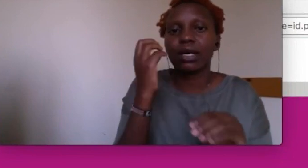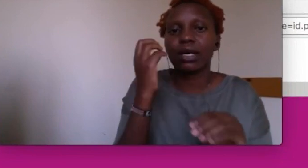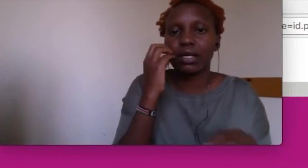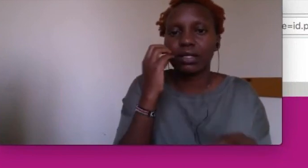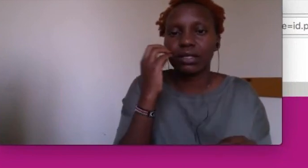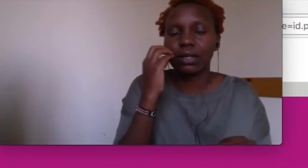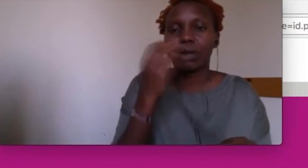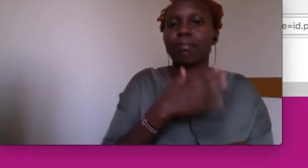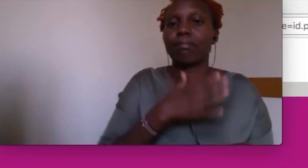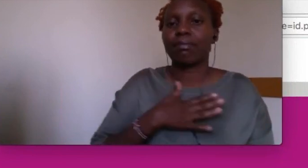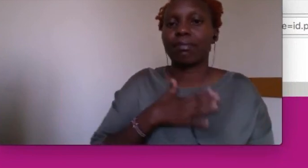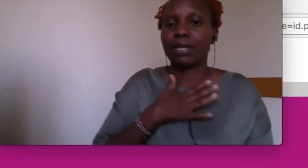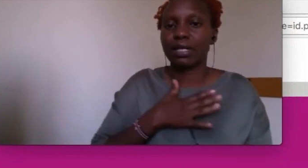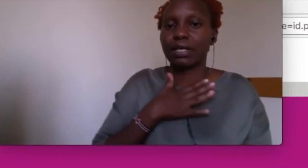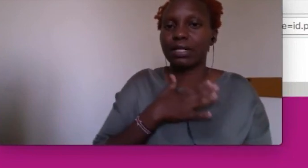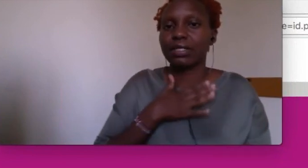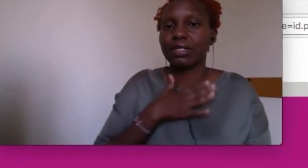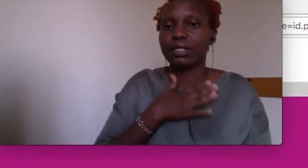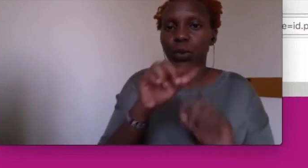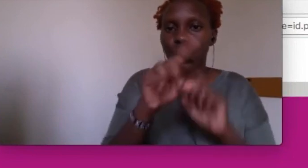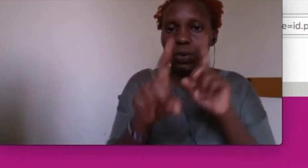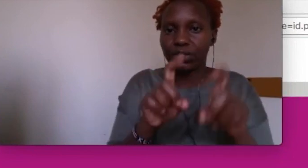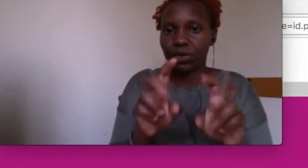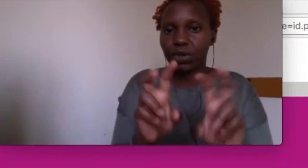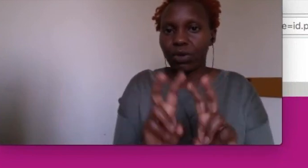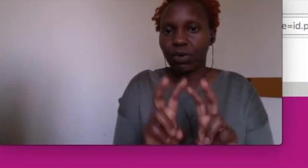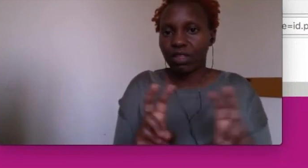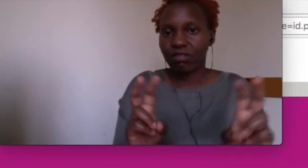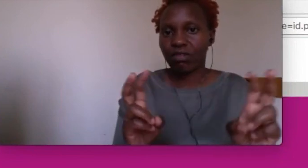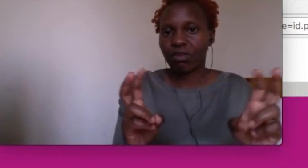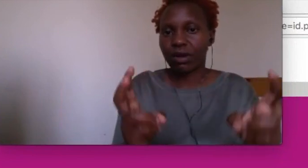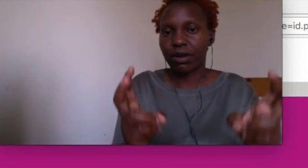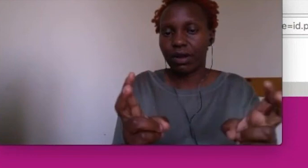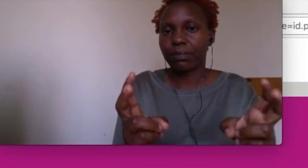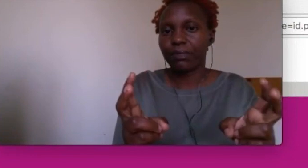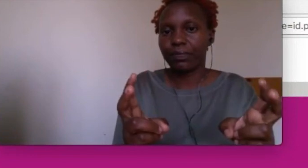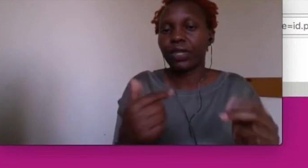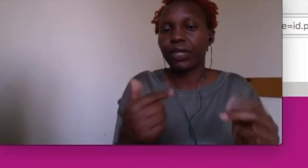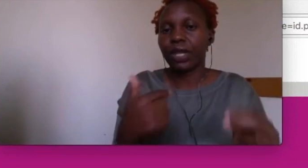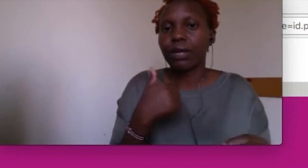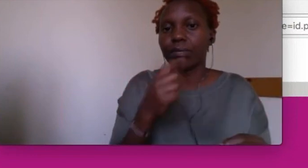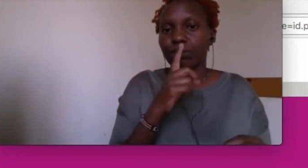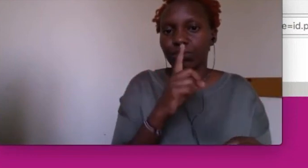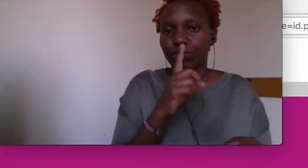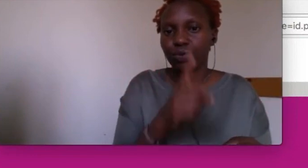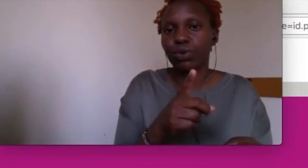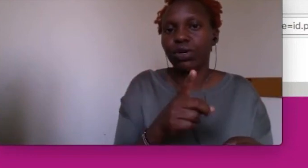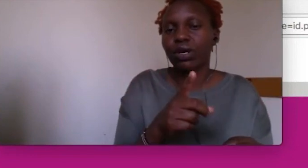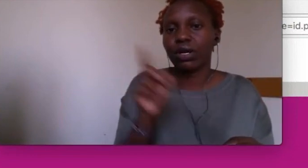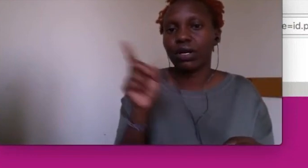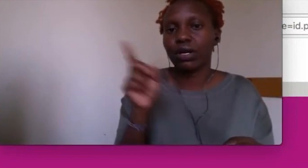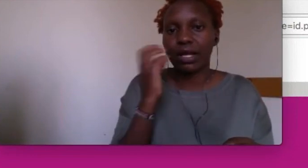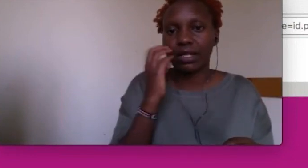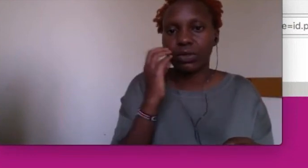please put the questions on the forum I'm sure he'll be happy to answer the questions there